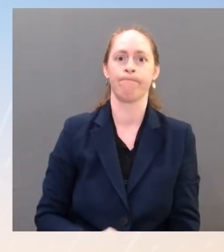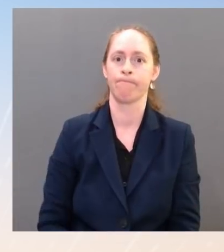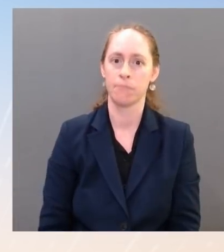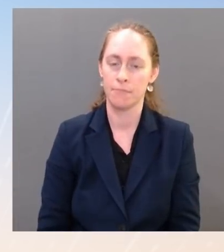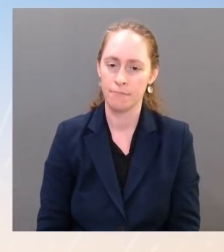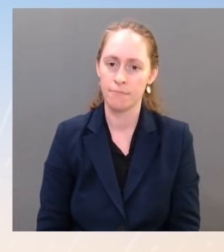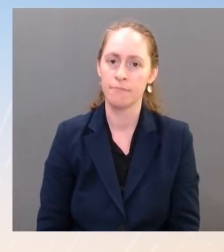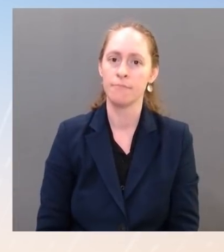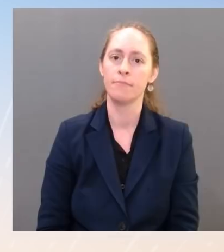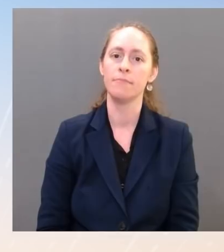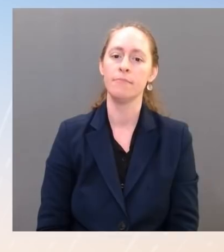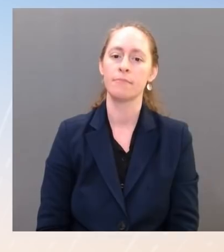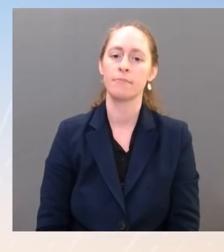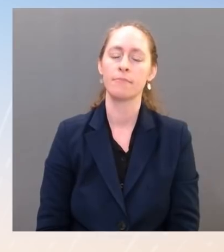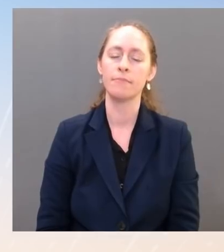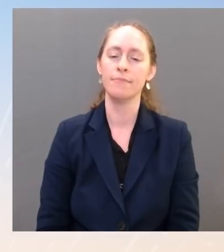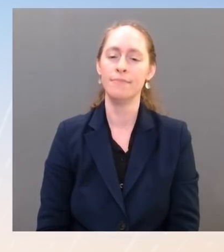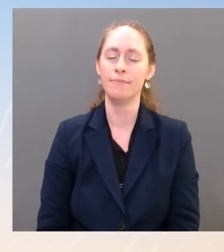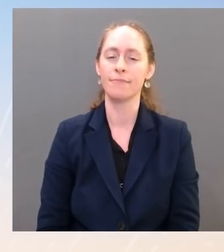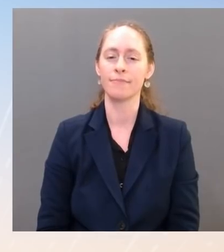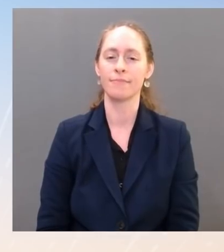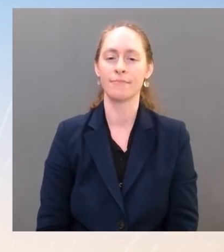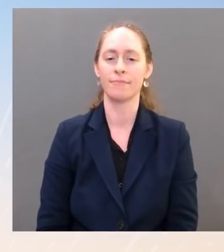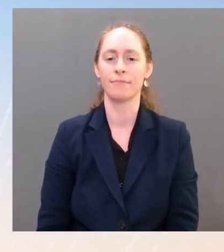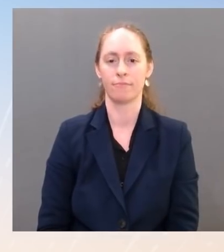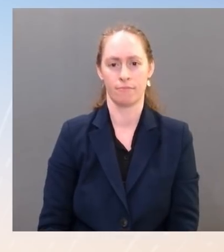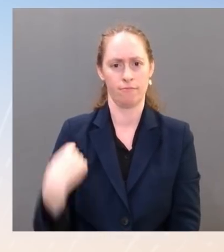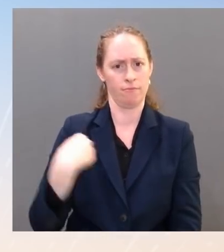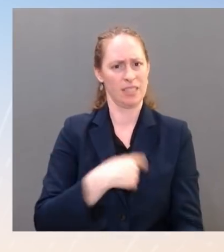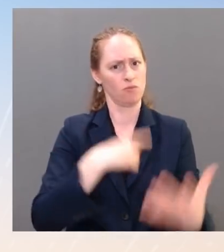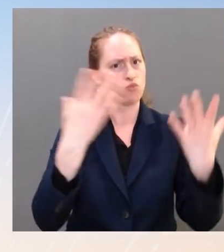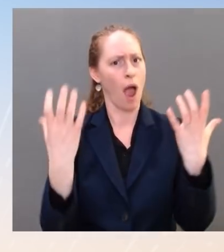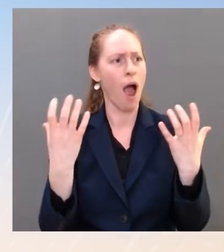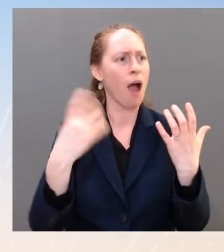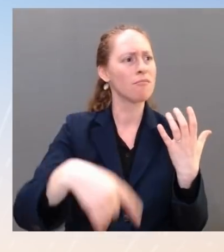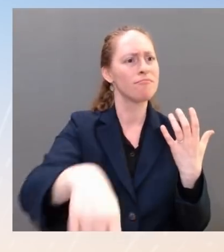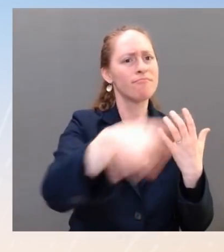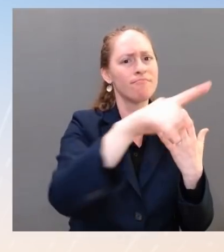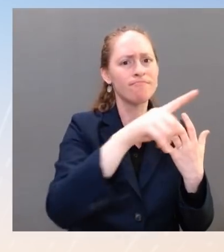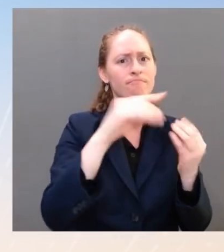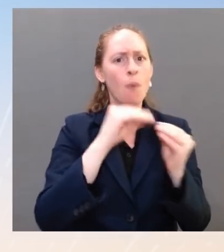including working parents, women workers of color who haven't always been included. We're doing that not just because it's the right thing